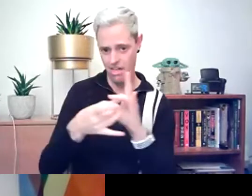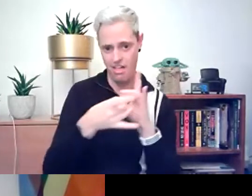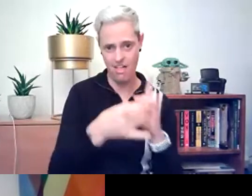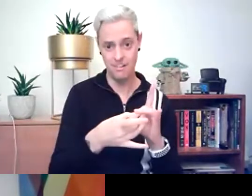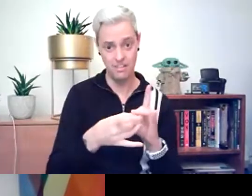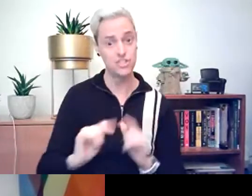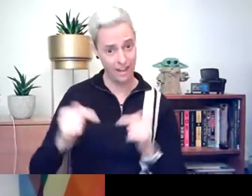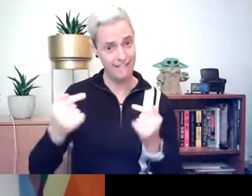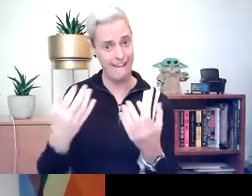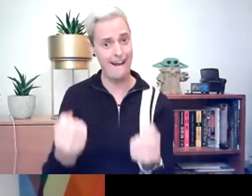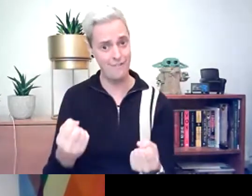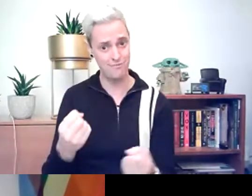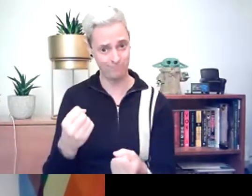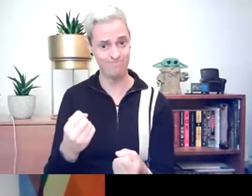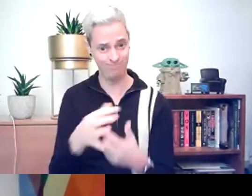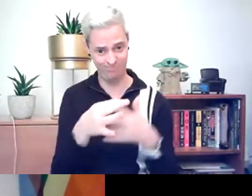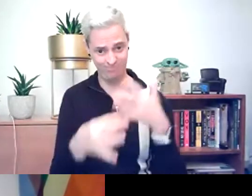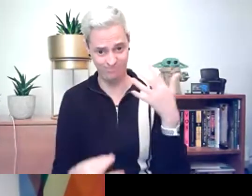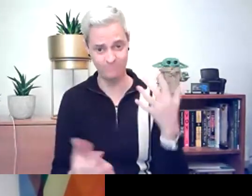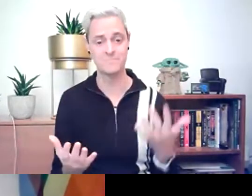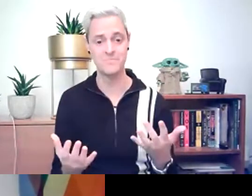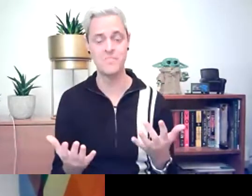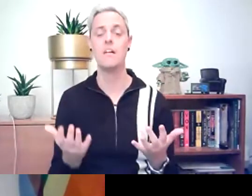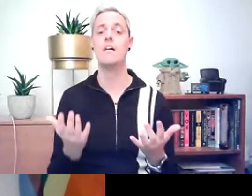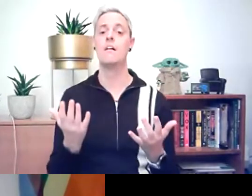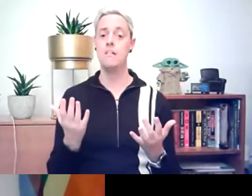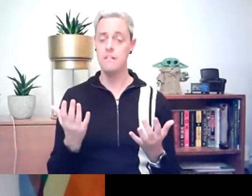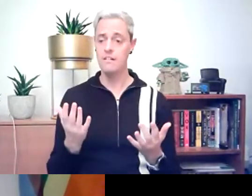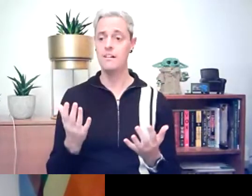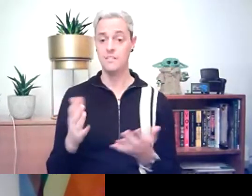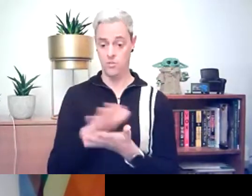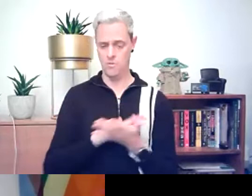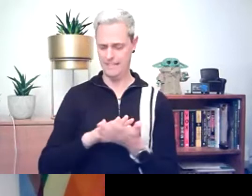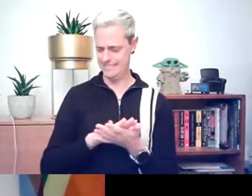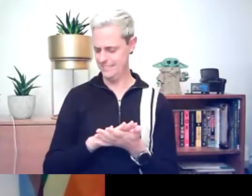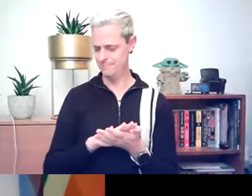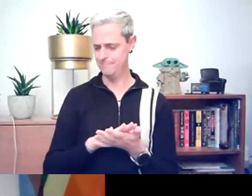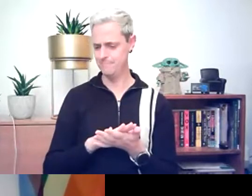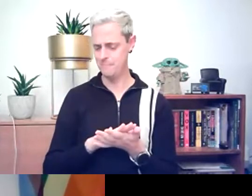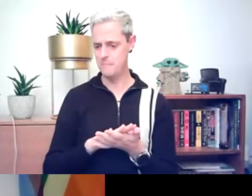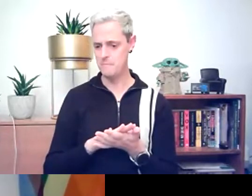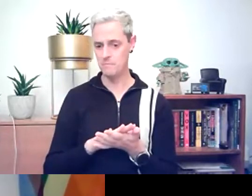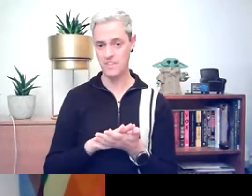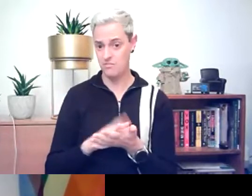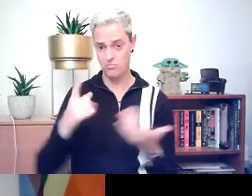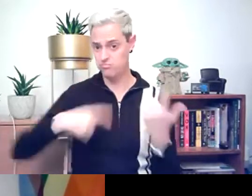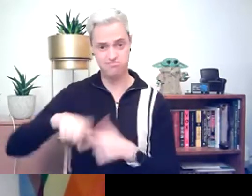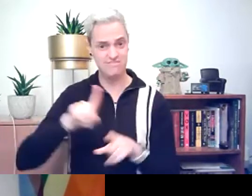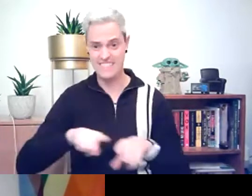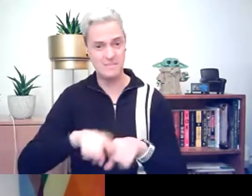up he was telling us exactly the same stories that people have been telling us